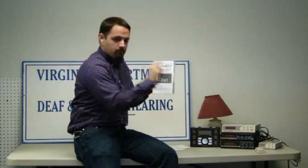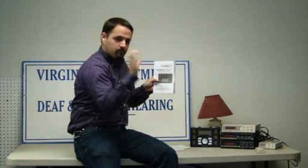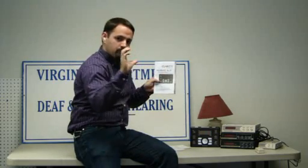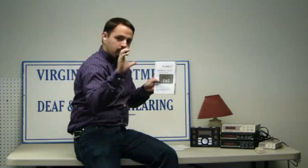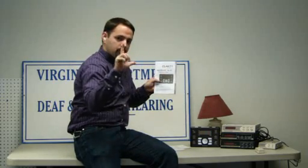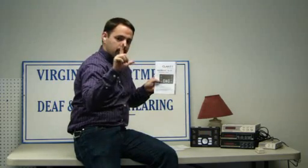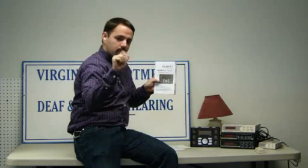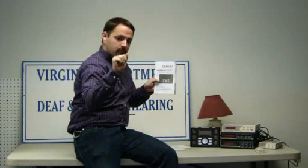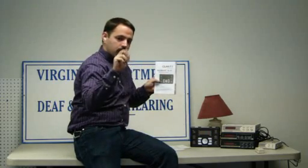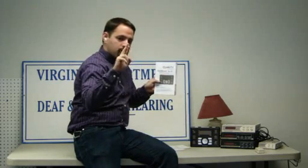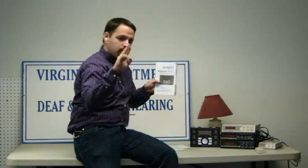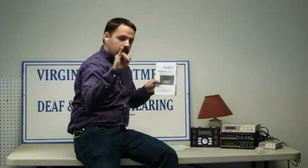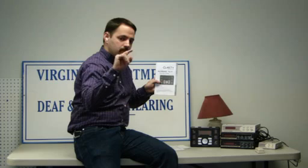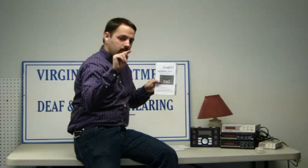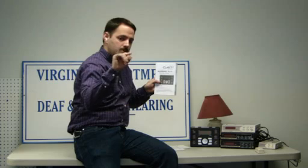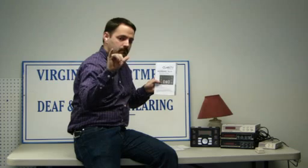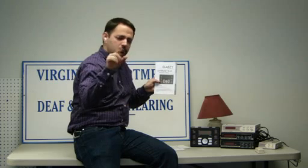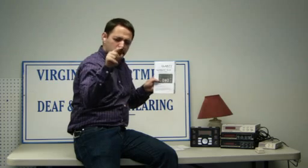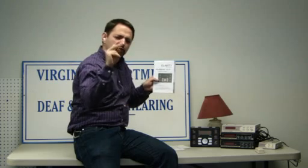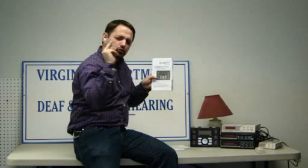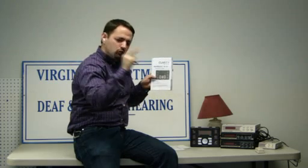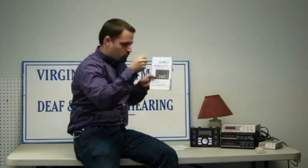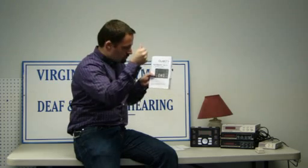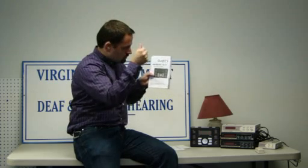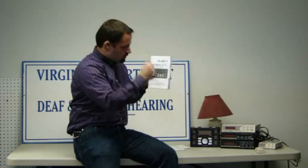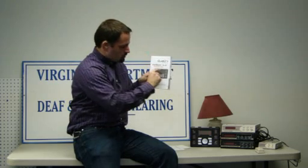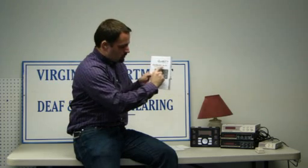Clarity. You go ahead and look